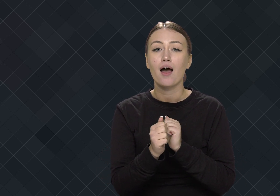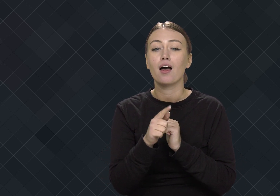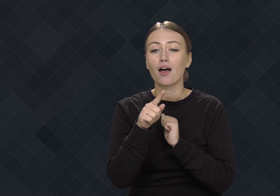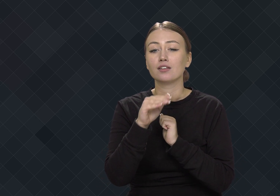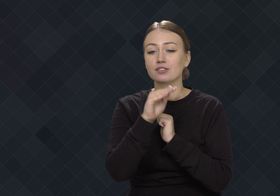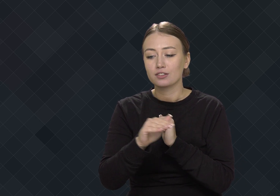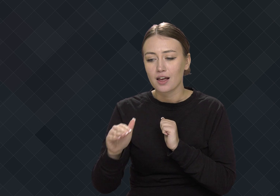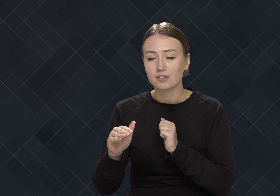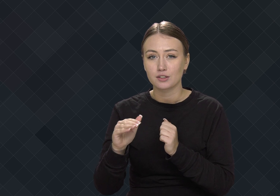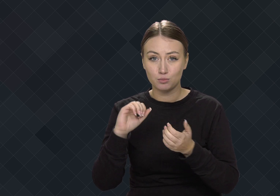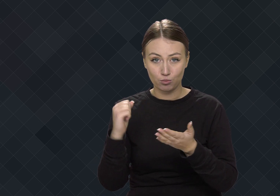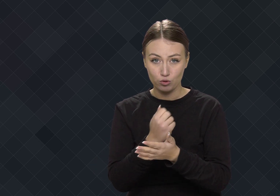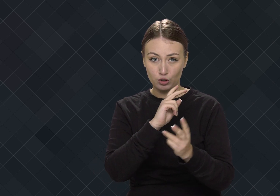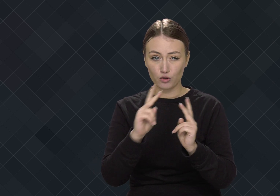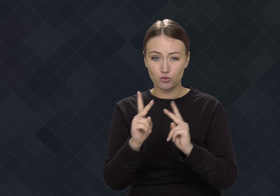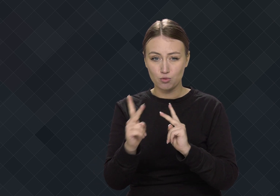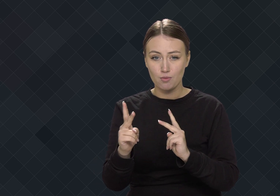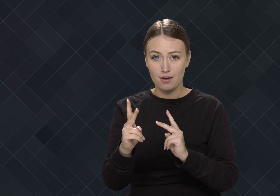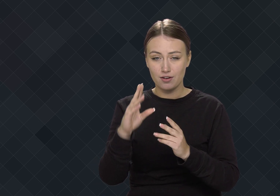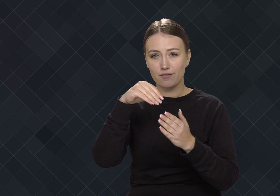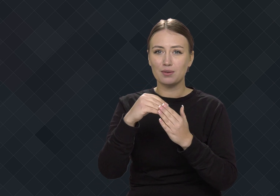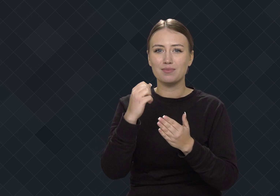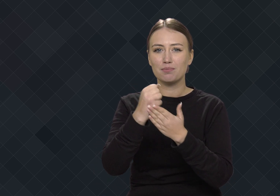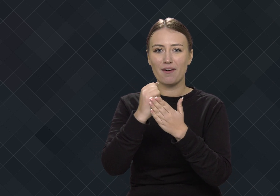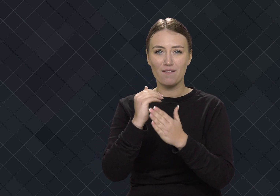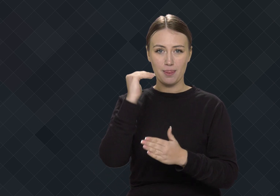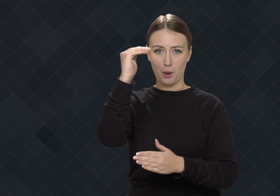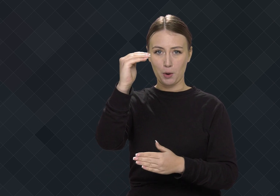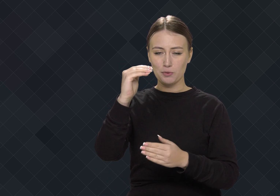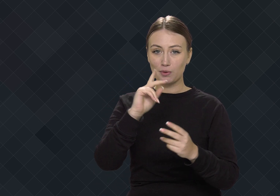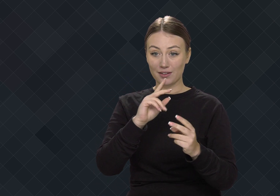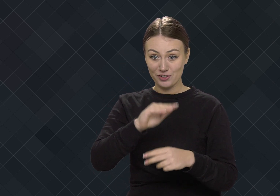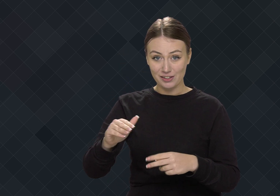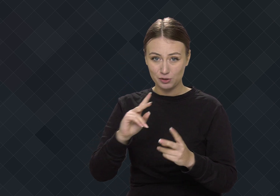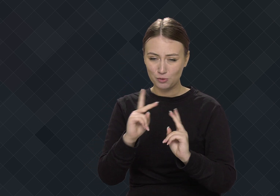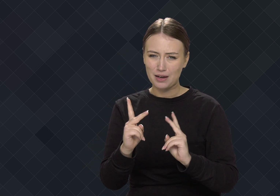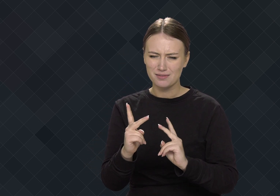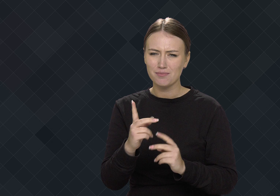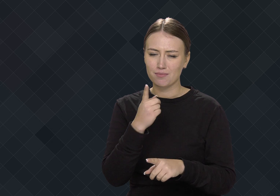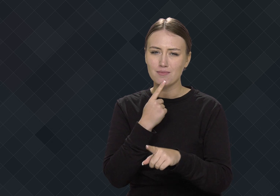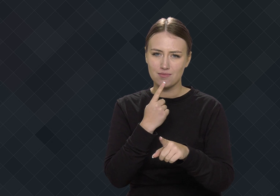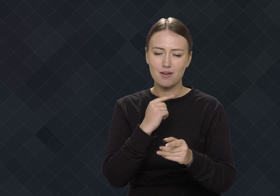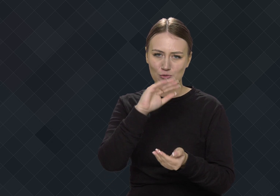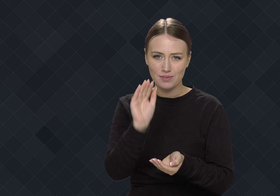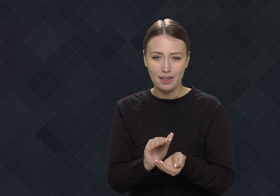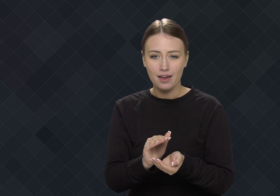increasingly fewer children have to be interpreters "in adult matters."